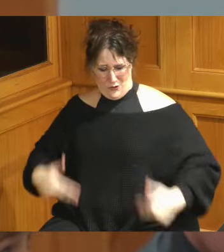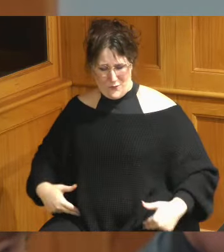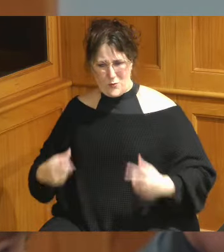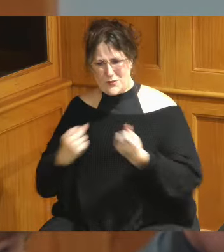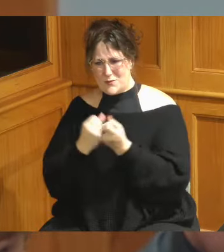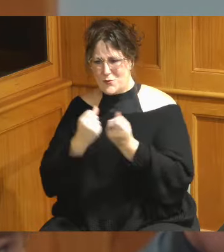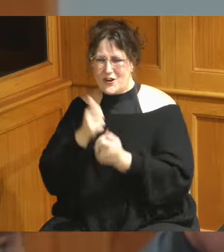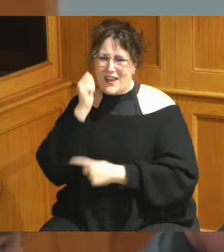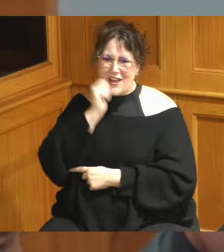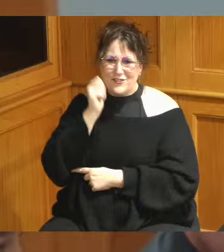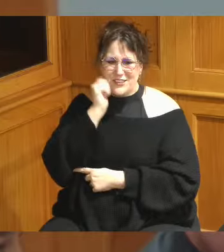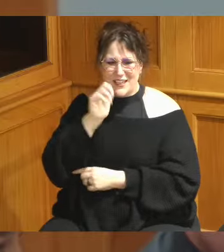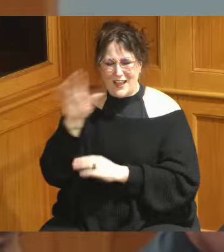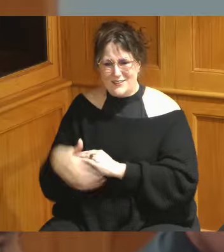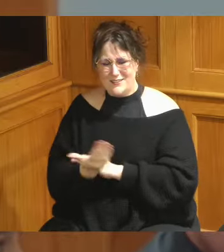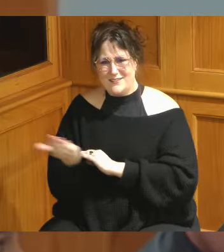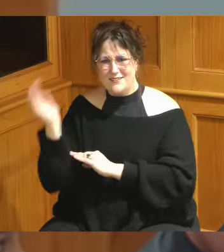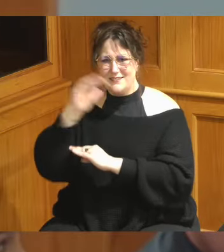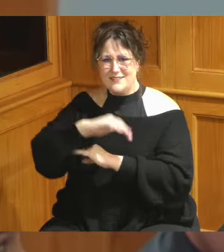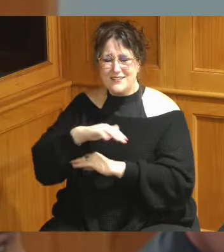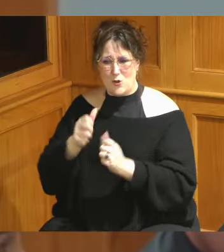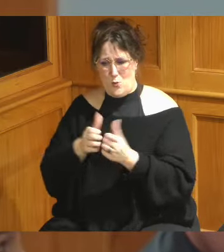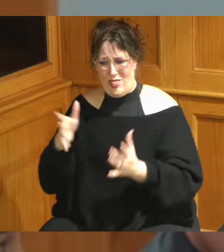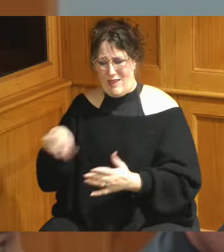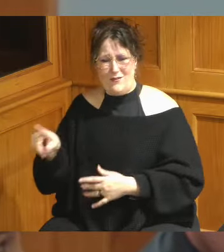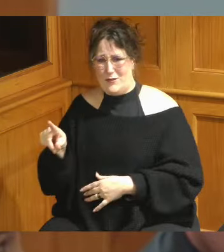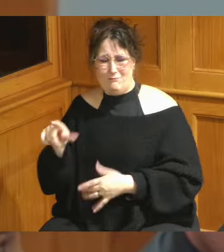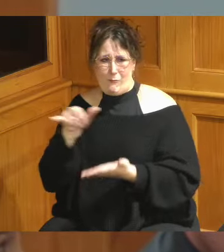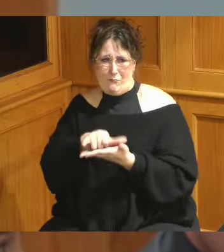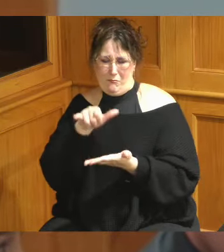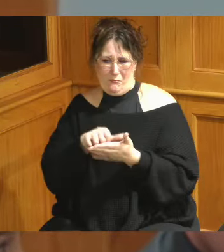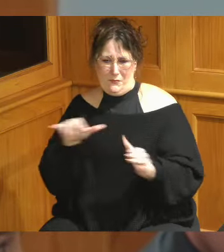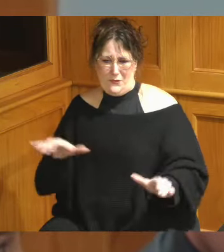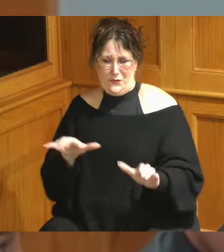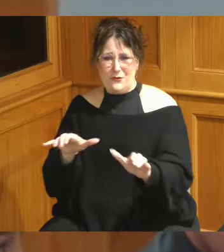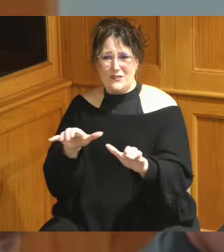day in and day out. I couldn't have done it without them. Even the civilians, Teresa,